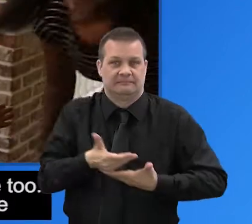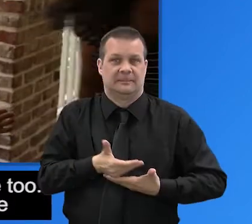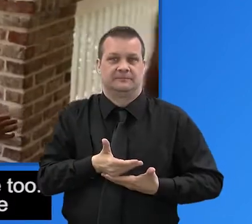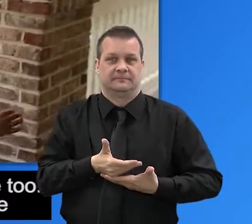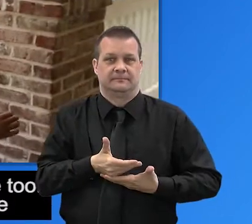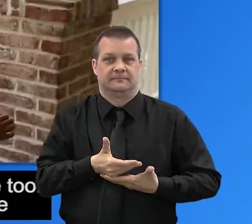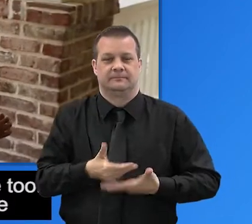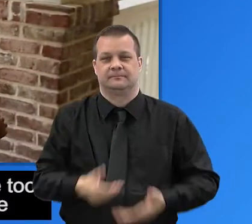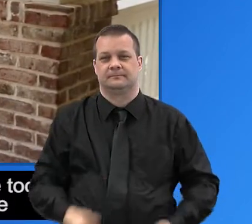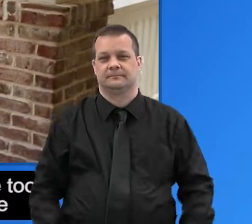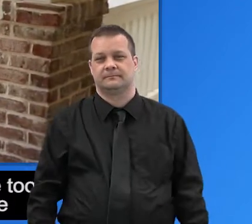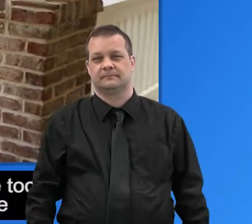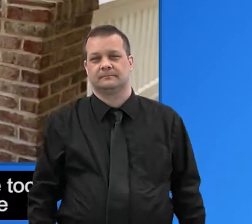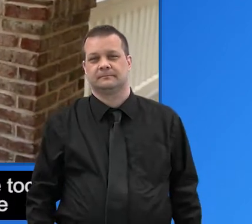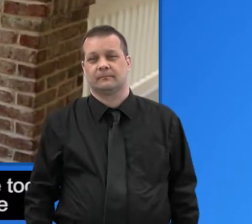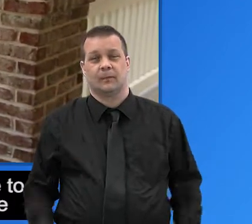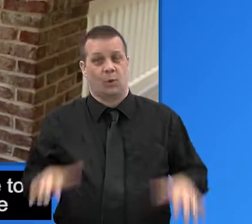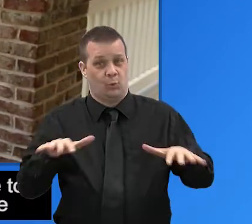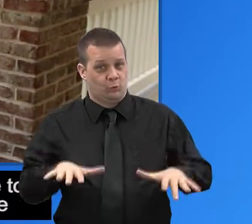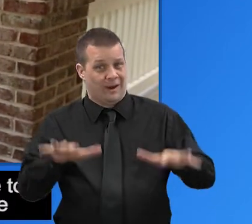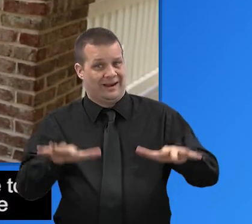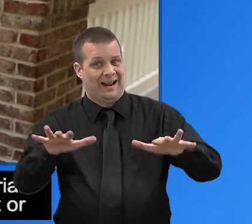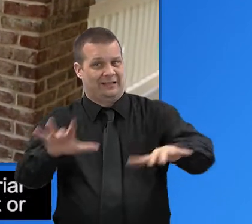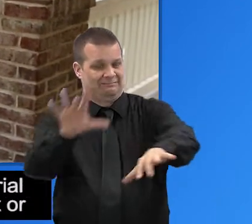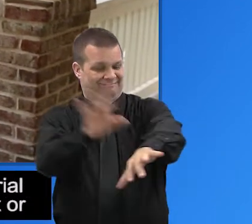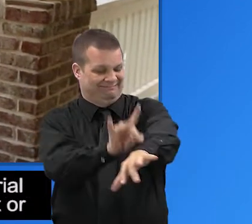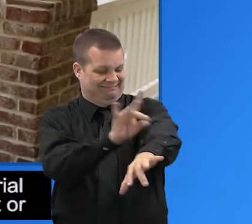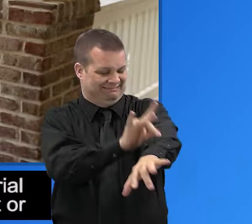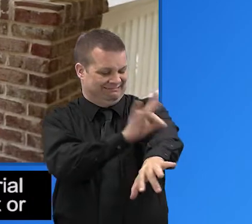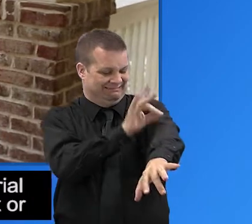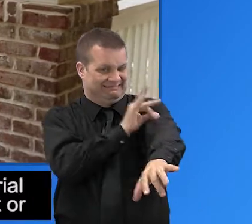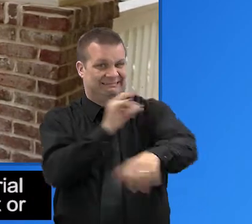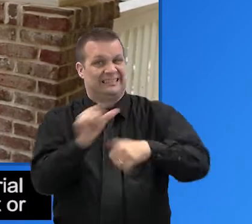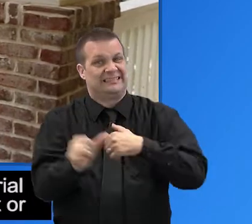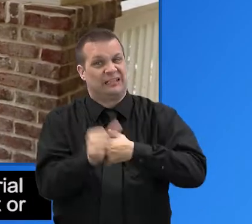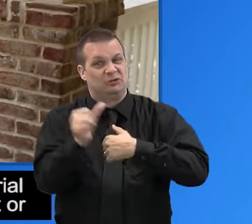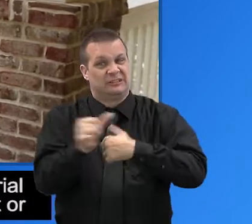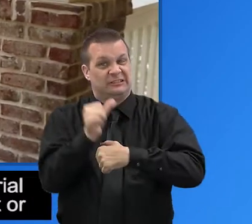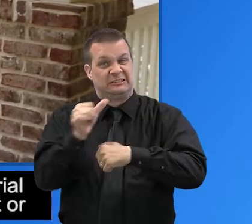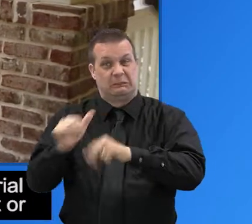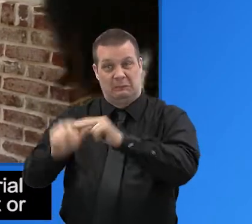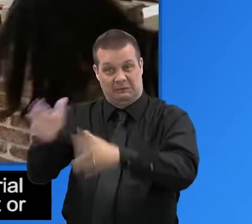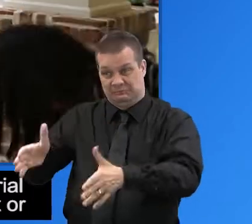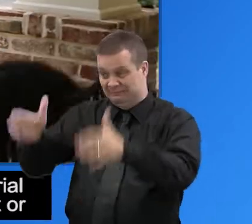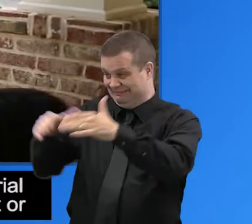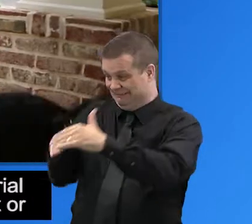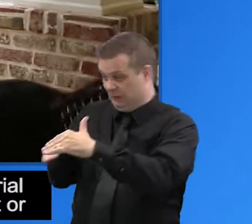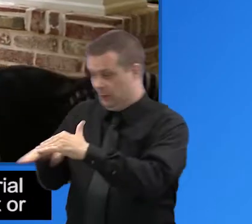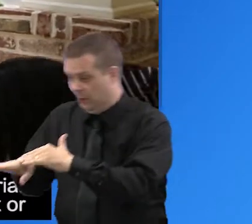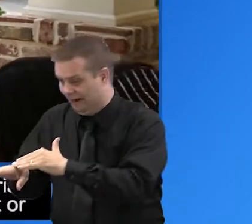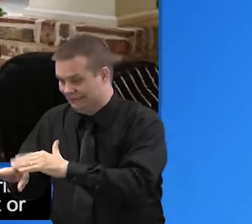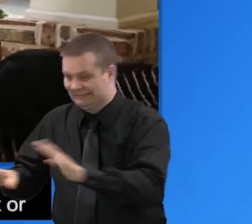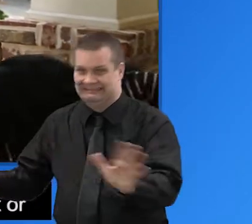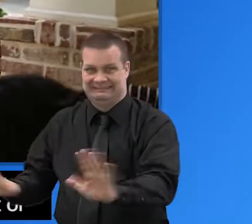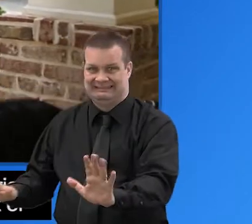Carefully remove your outer layer of clothing before entering the building, if you can. Radioactive material can settle